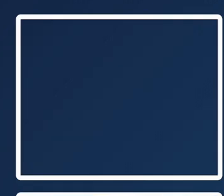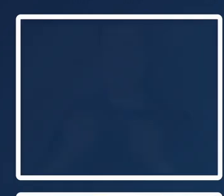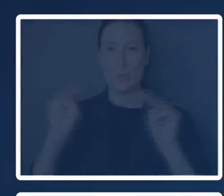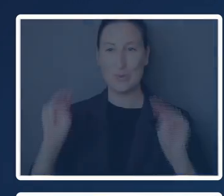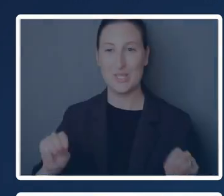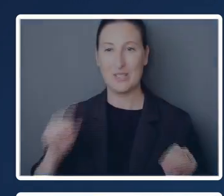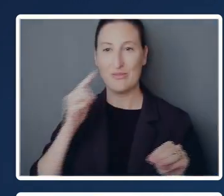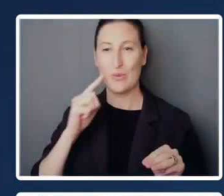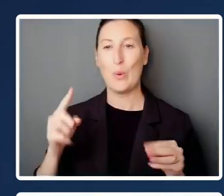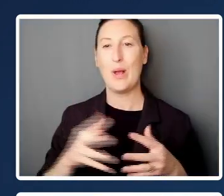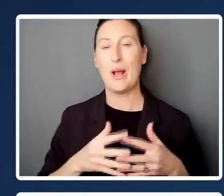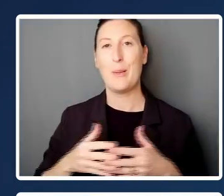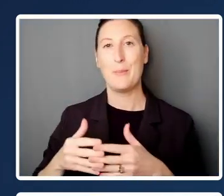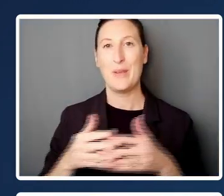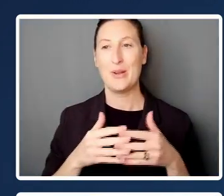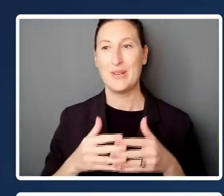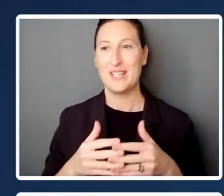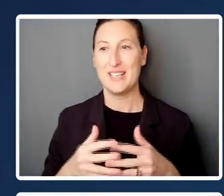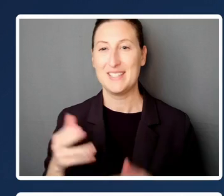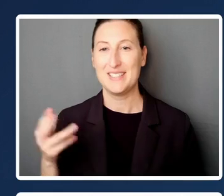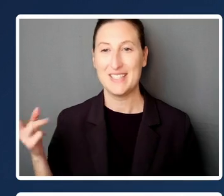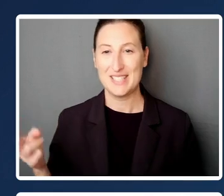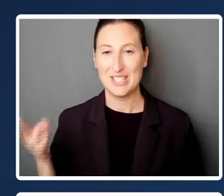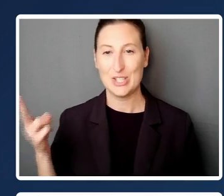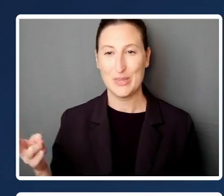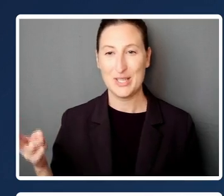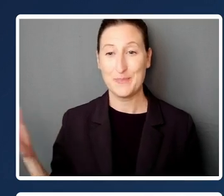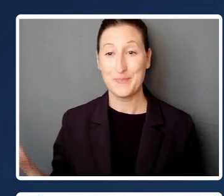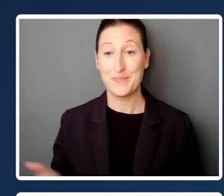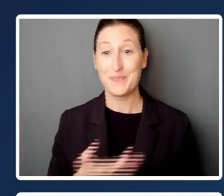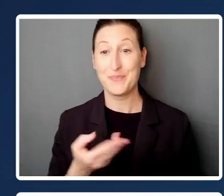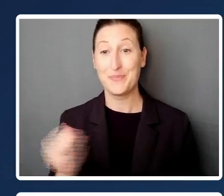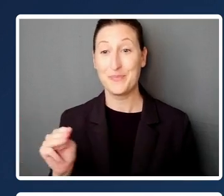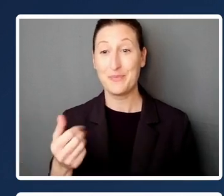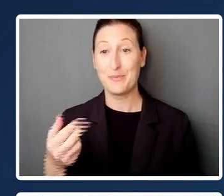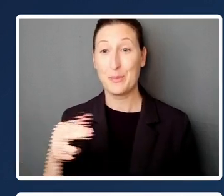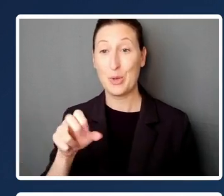Maureen Leary: Hello. Welcome, everybody. Thank you for being here. I'm Maureen Leary, and I am the Youth and